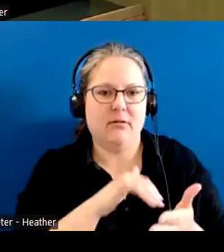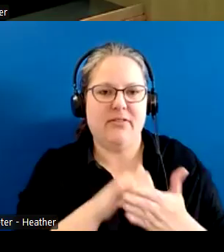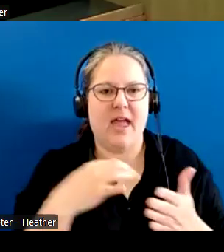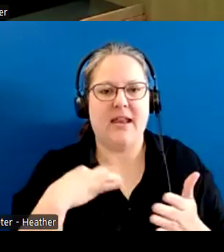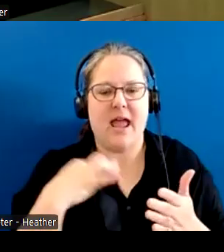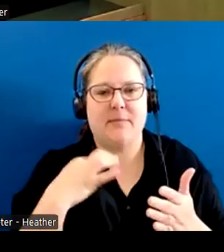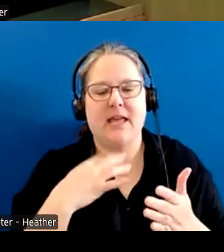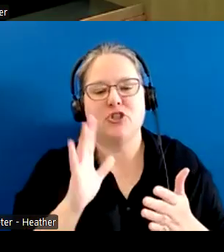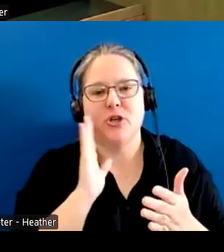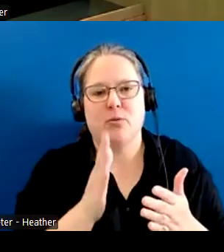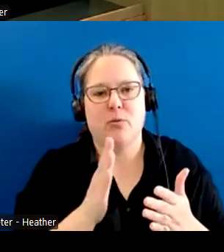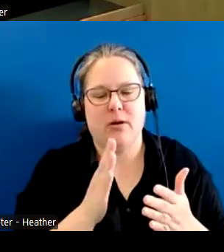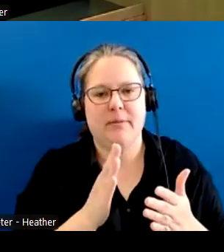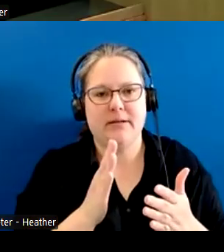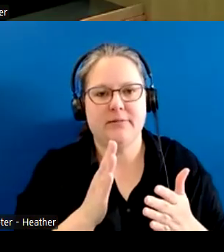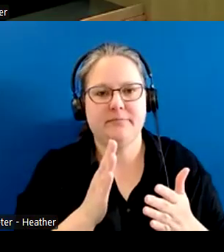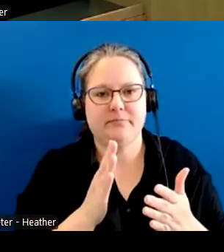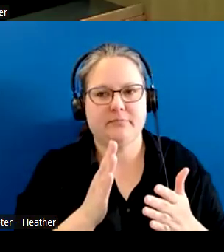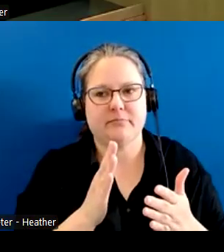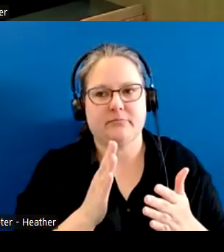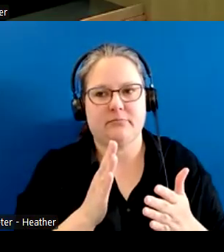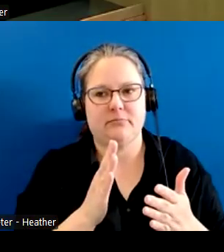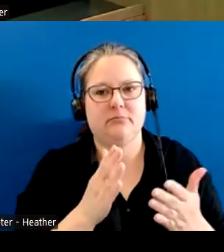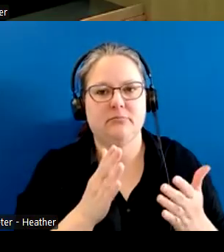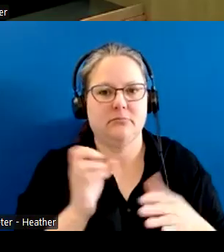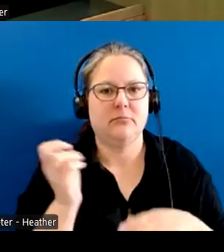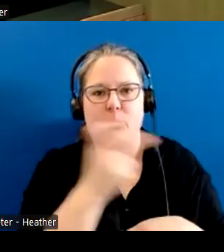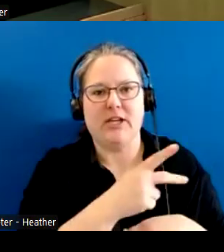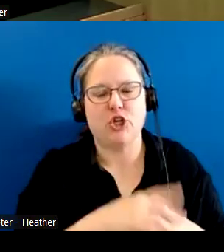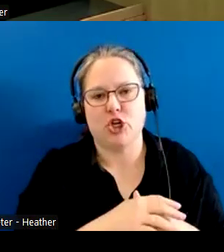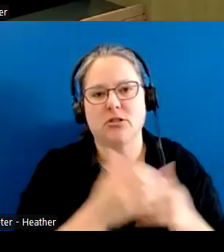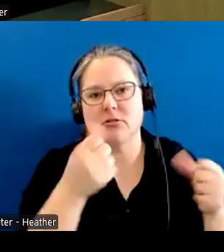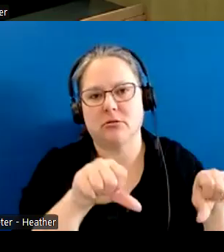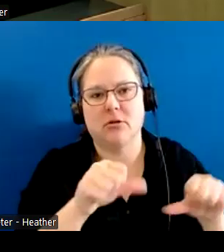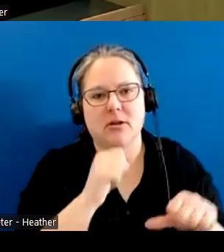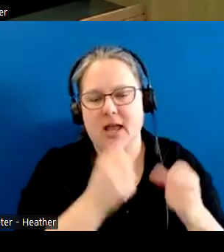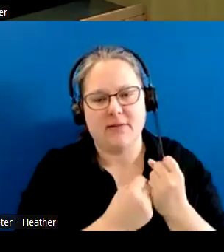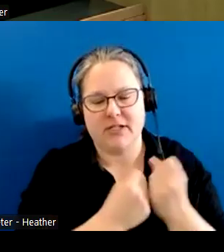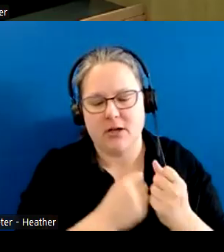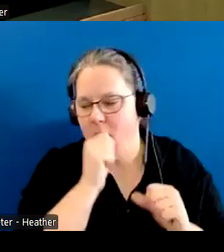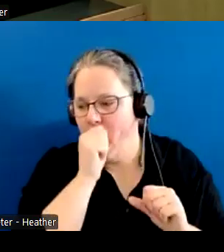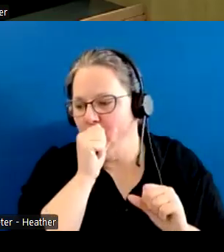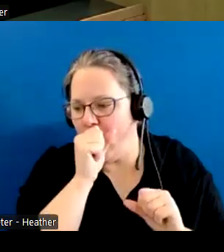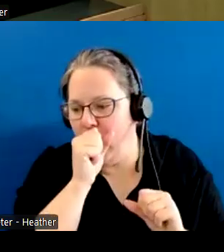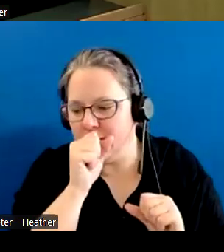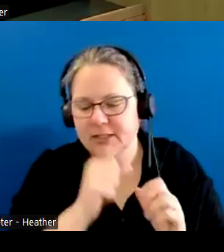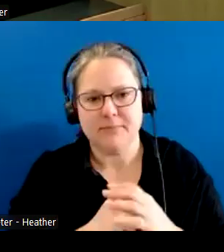application has to be um basically returned to the investigator as not funded. And it doesn't matter